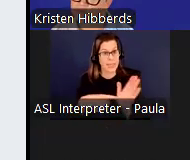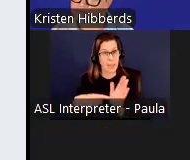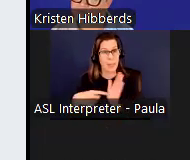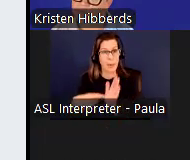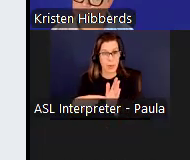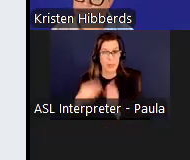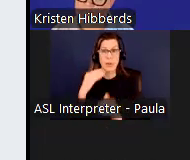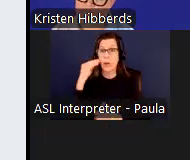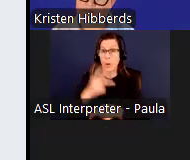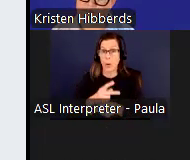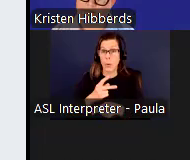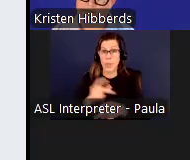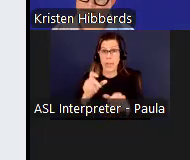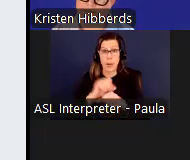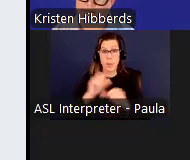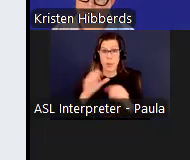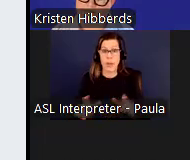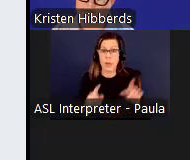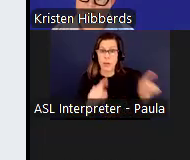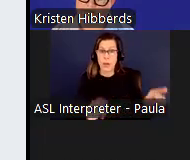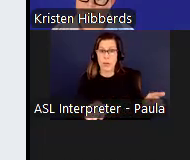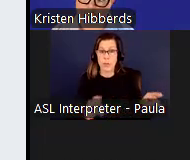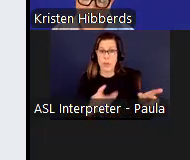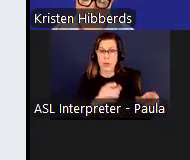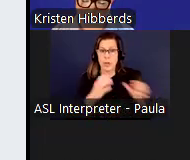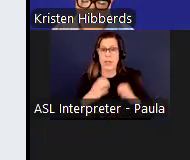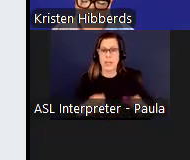workers that go to a consumer's home and find a hazardous condition.